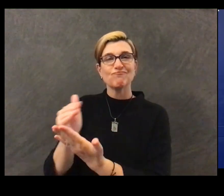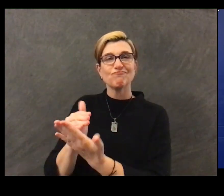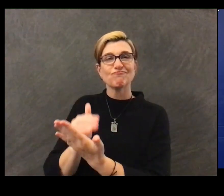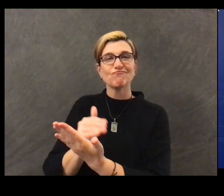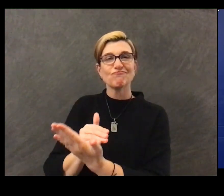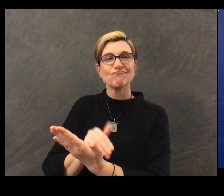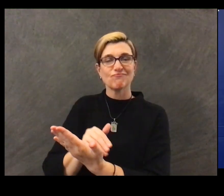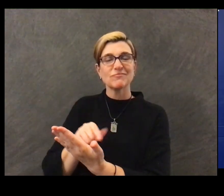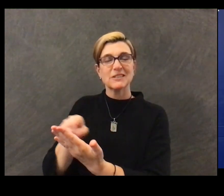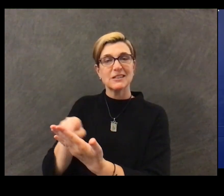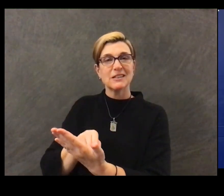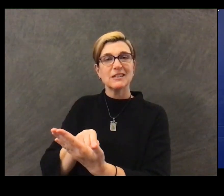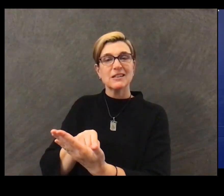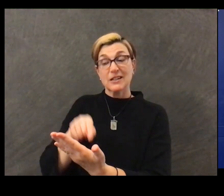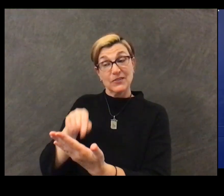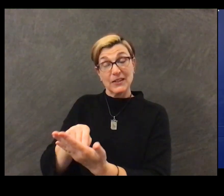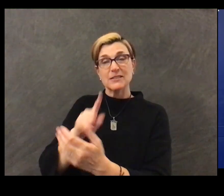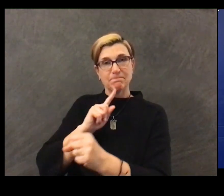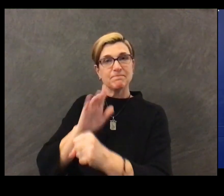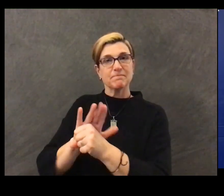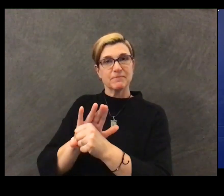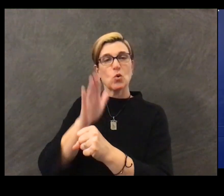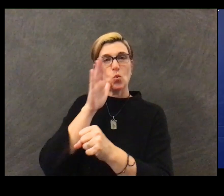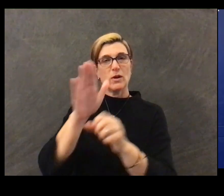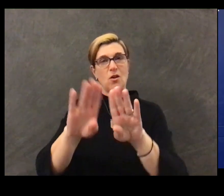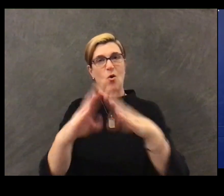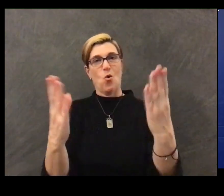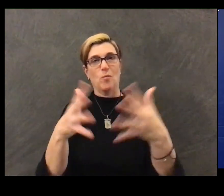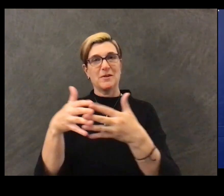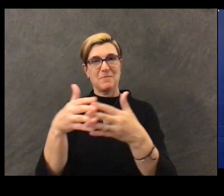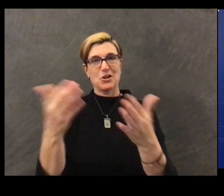as president Trump has said many times to get our country working again is to